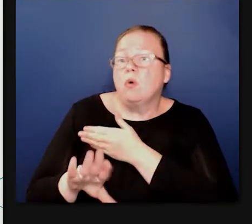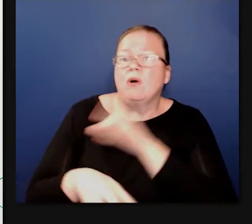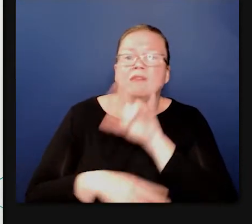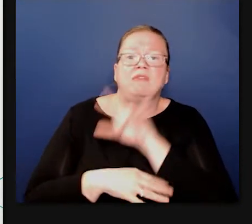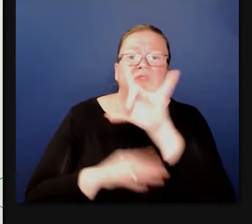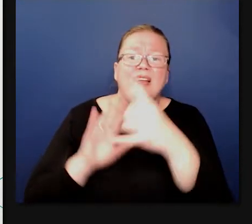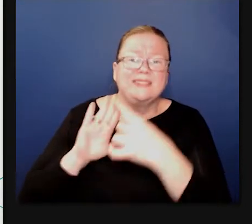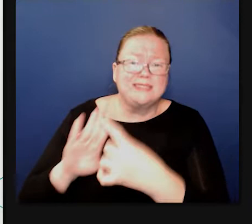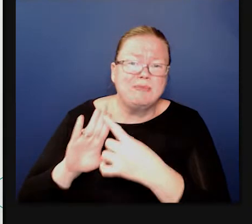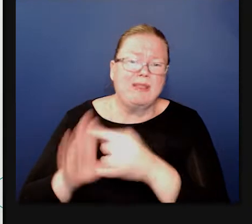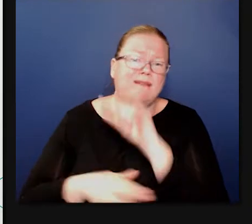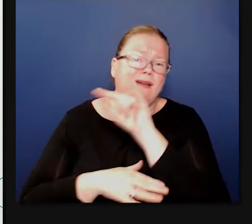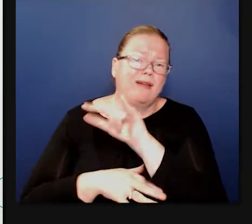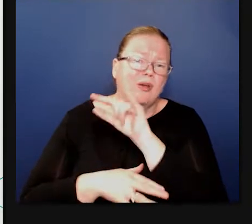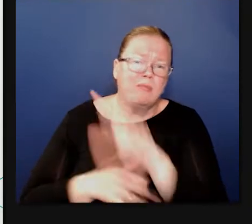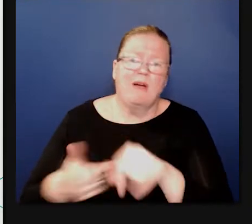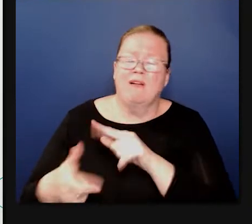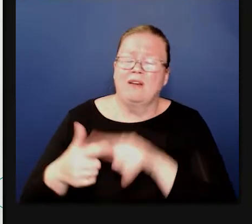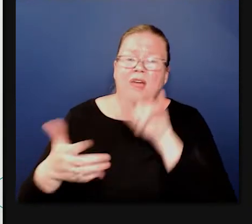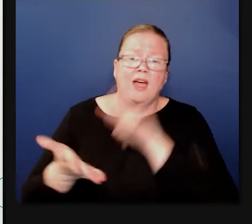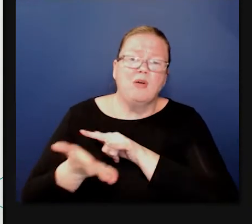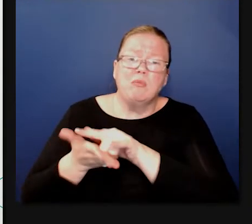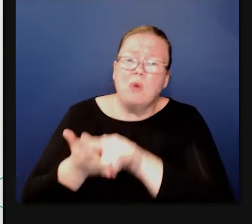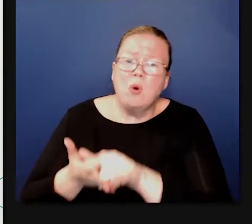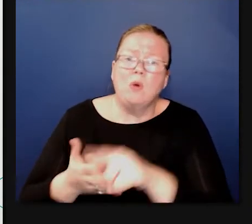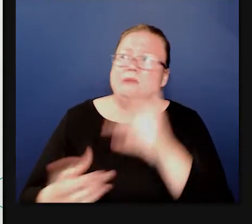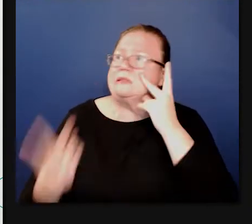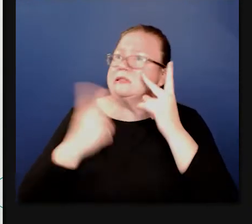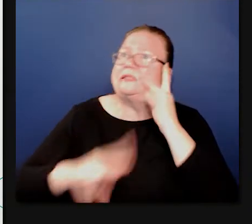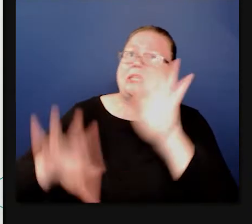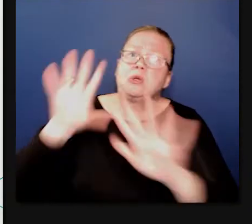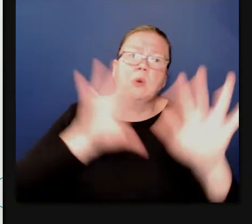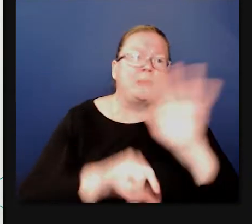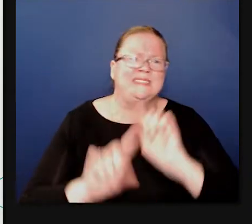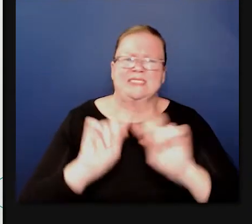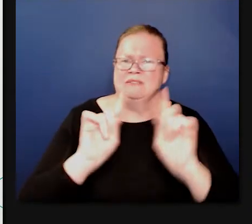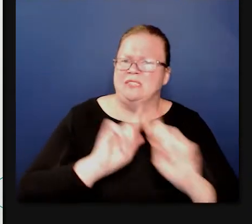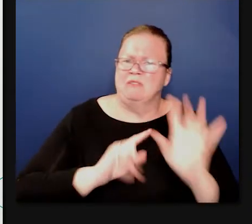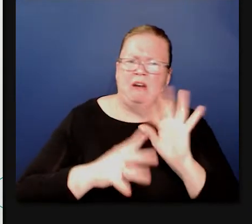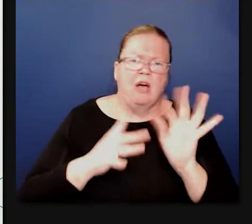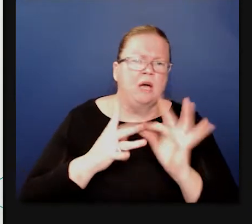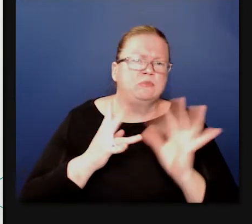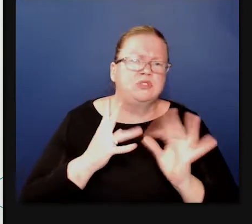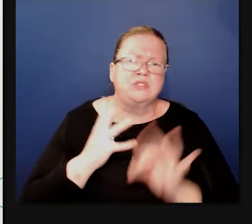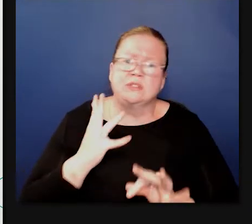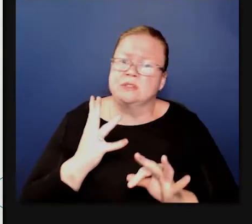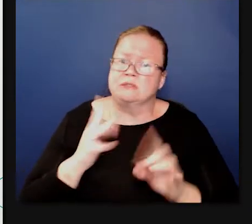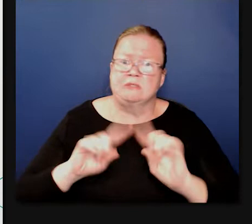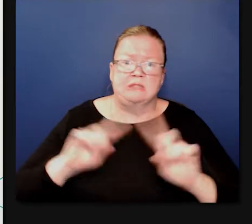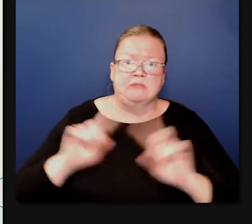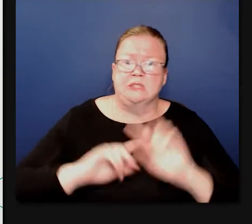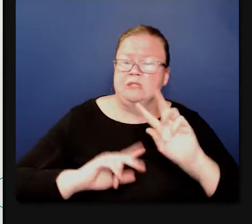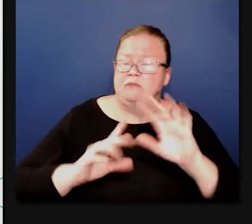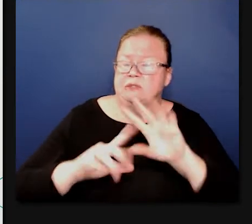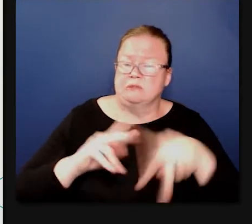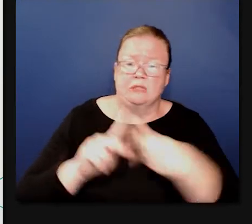Flight Sim has aircraft, airport, scenery, a lot of different options for you. A lot of different types of content.